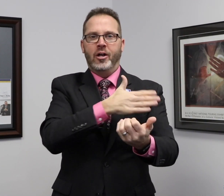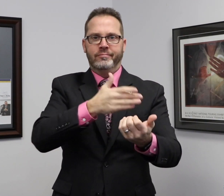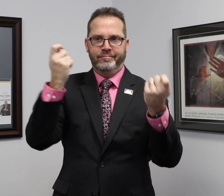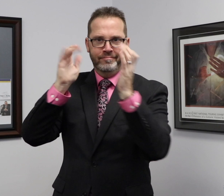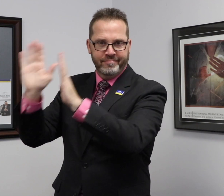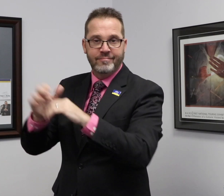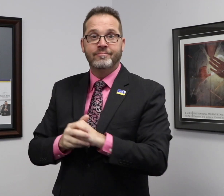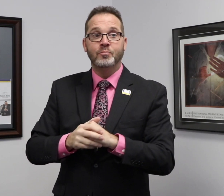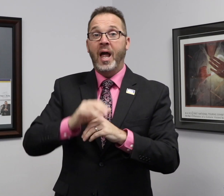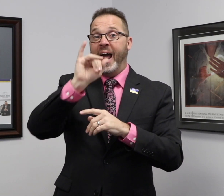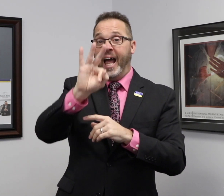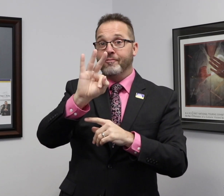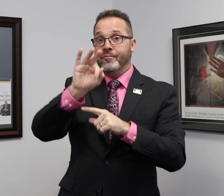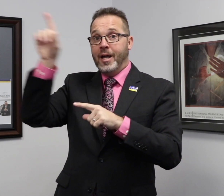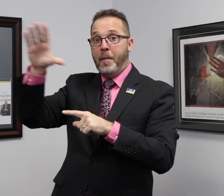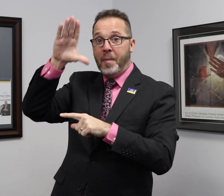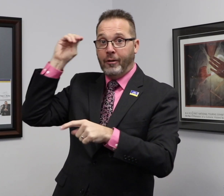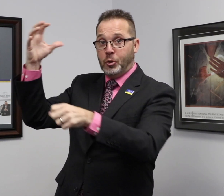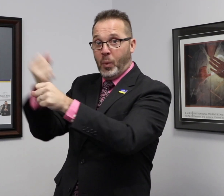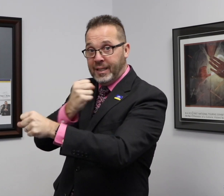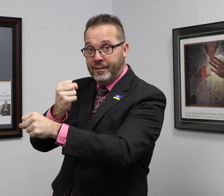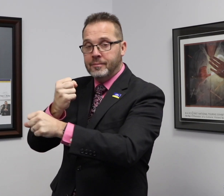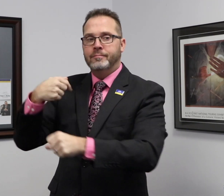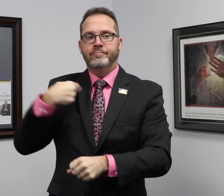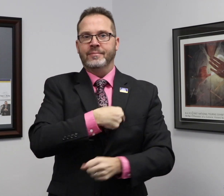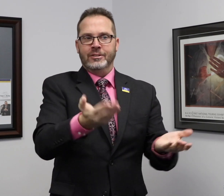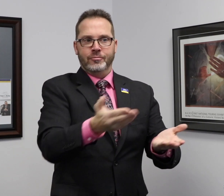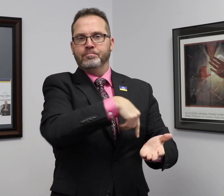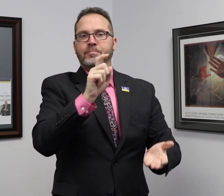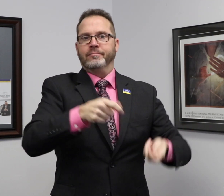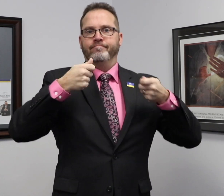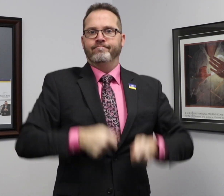If, however, the Patriots win and we lose, then we have to wear the gear for the